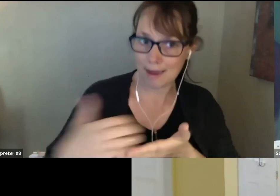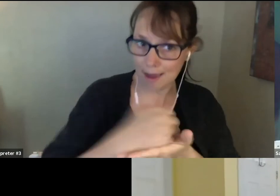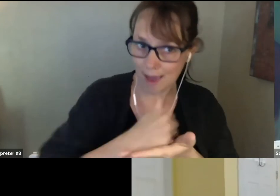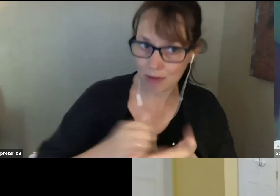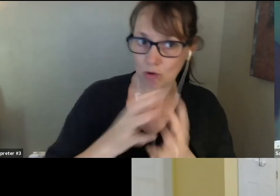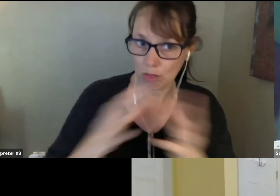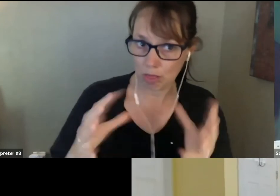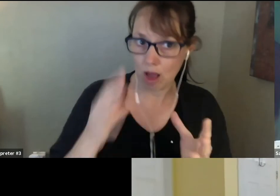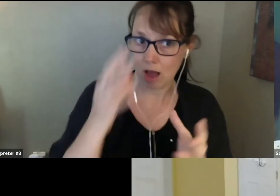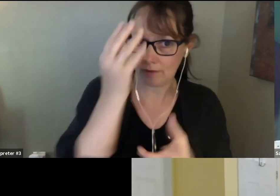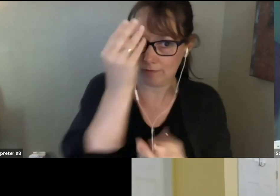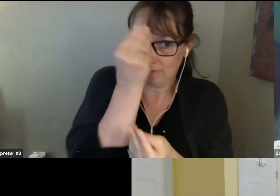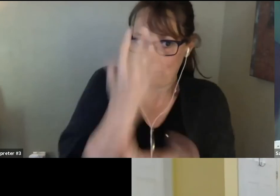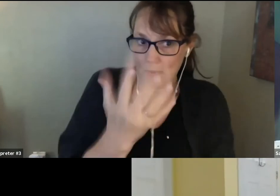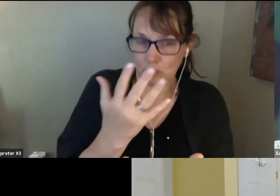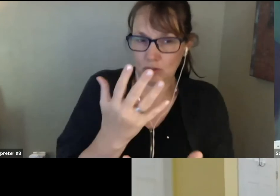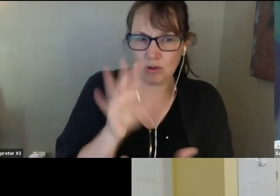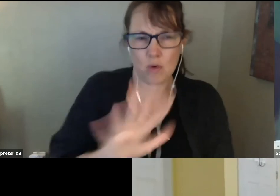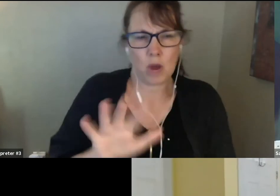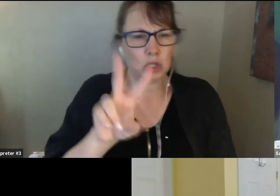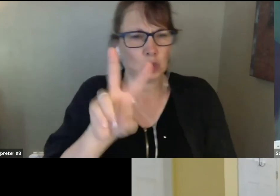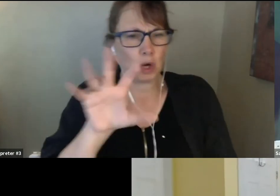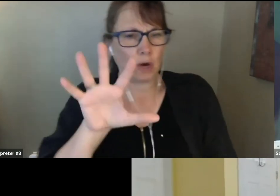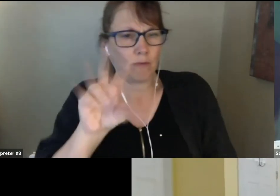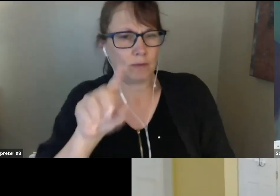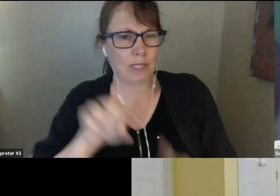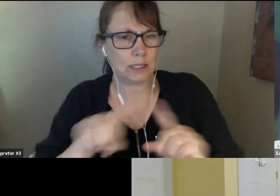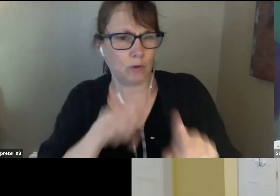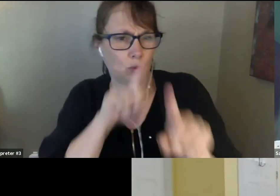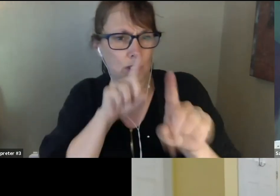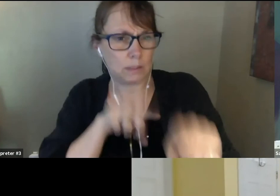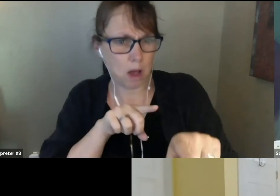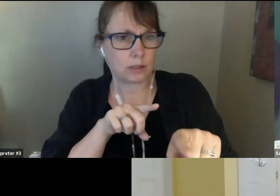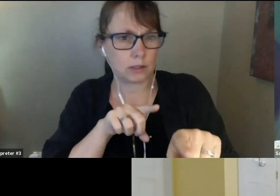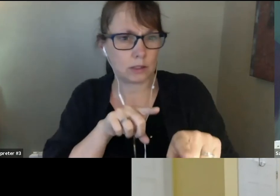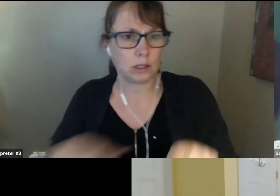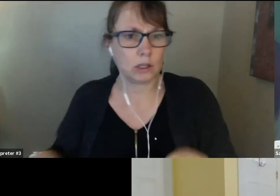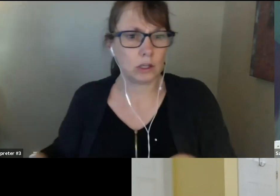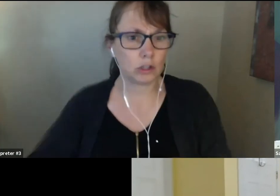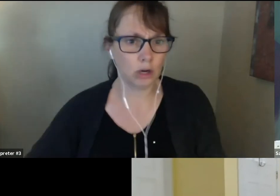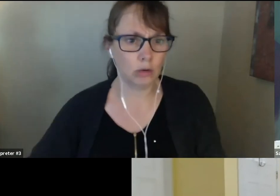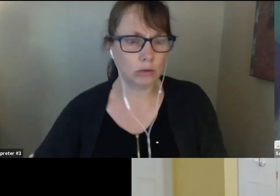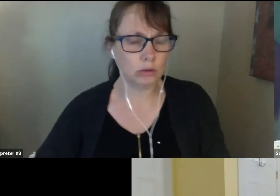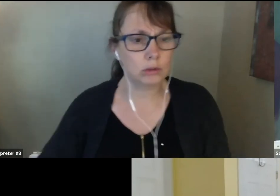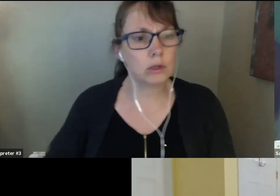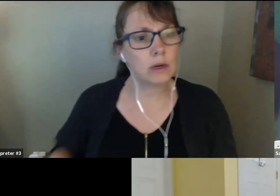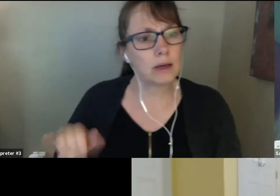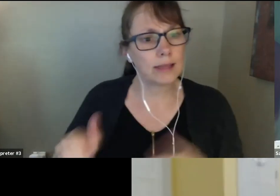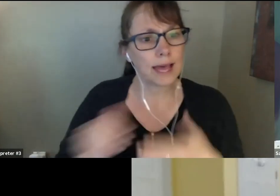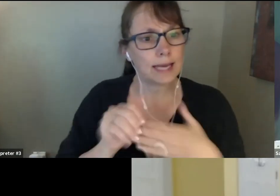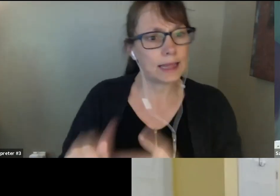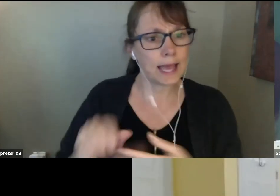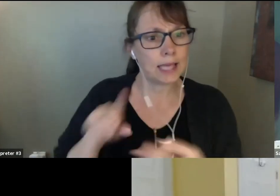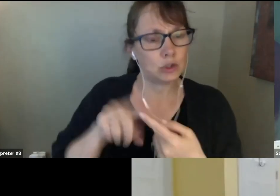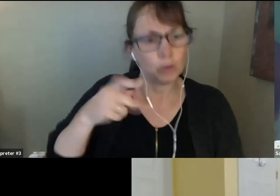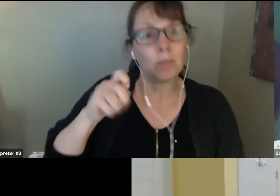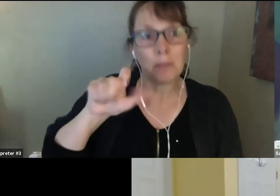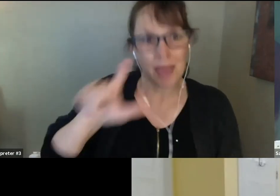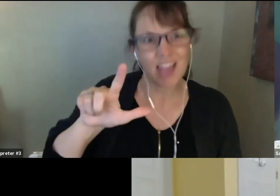250 some-odd responses, and that led to the panels. And as you know, it’s not just the